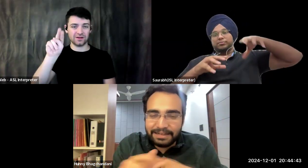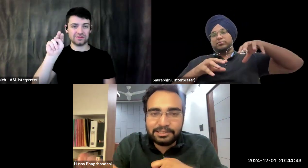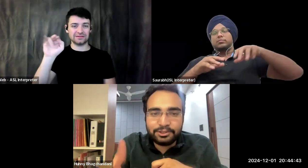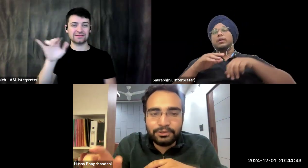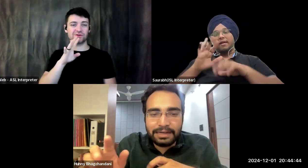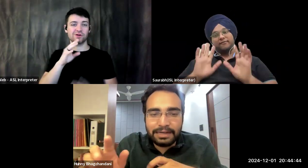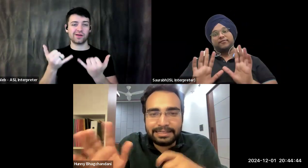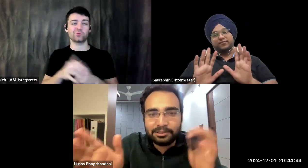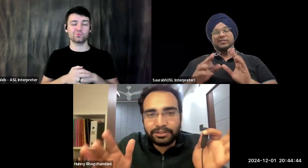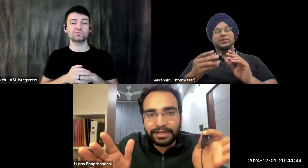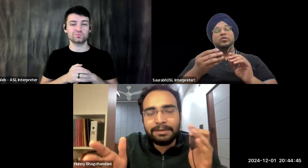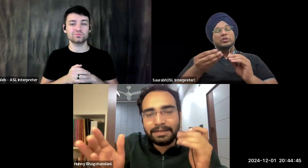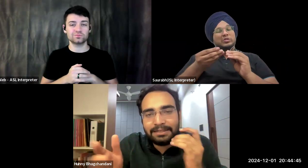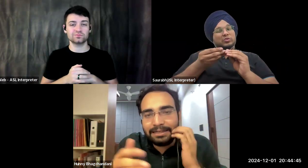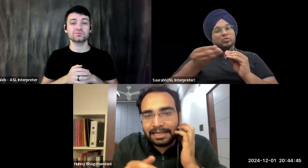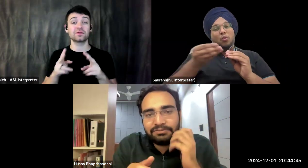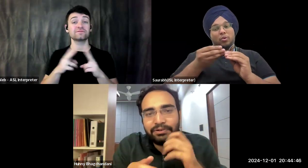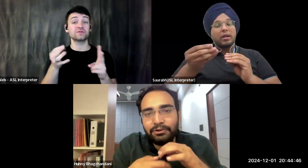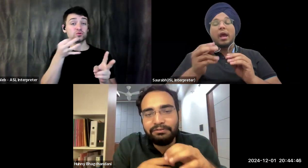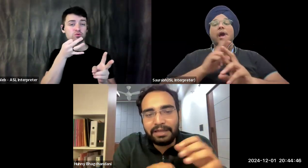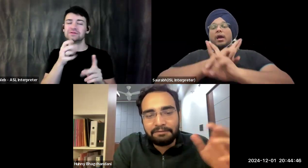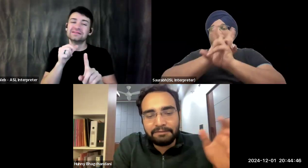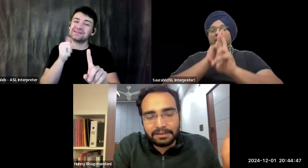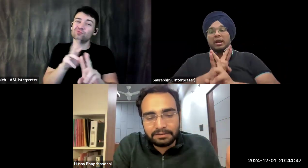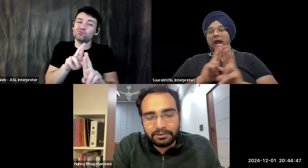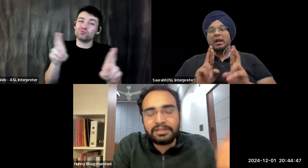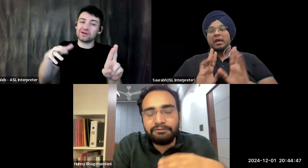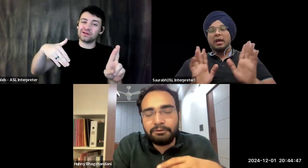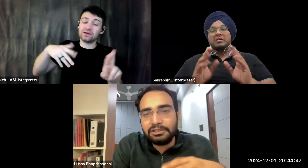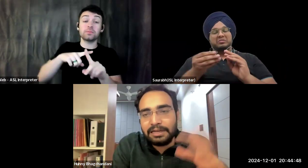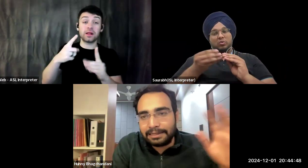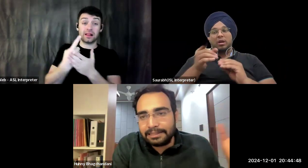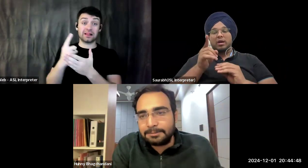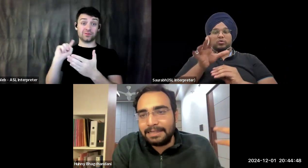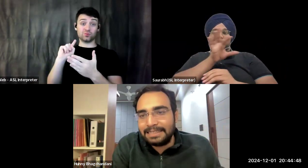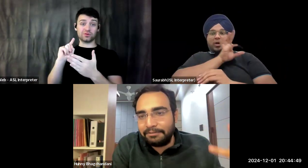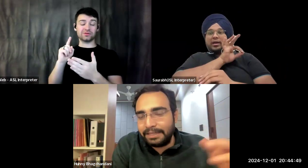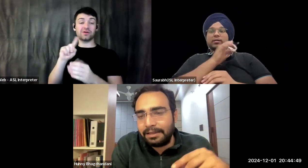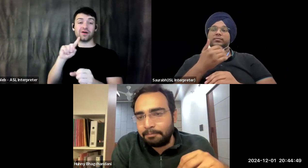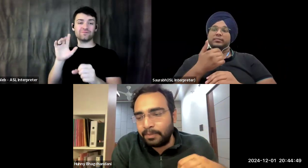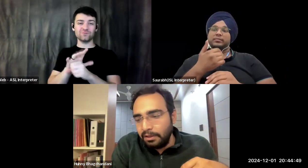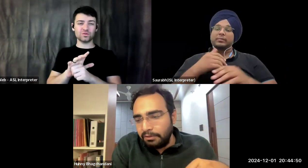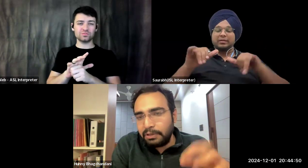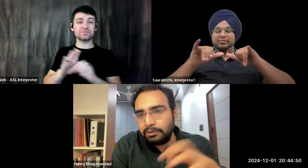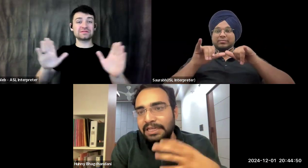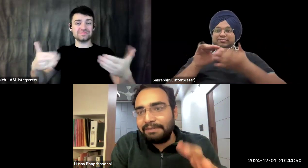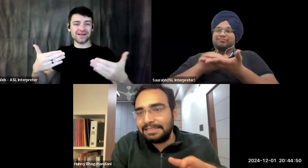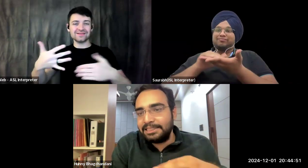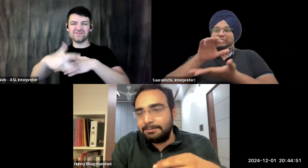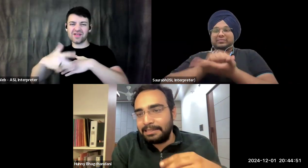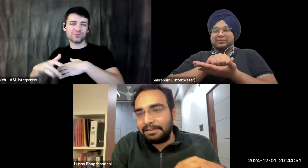Very soon. Like it is not ready but last week only we have got confirmation like space and everything.